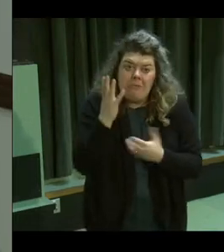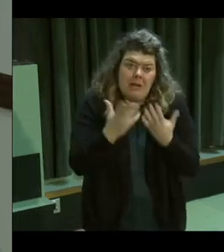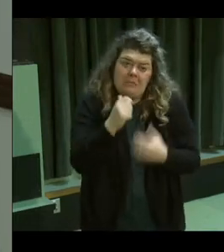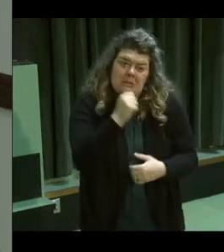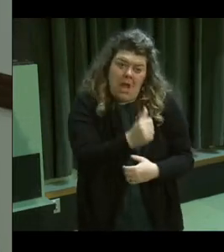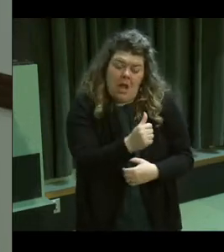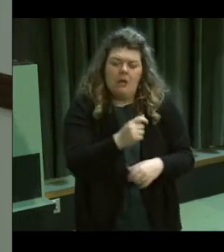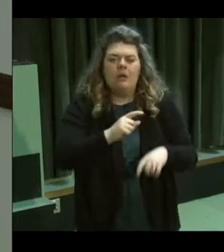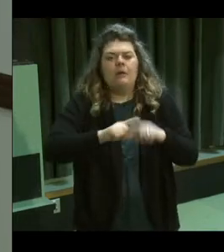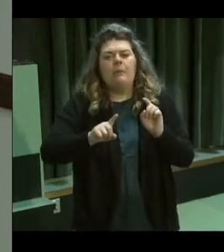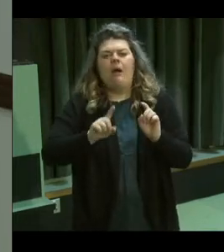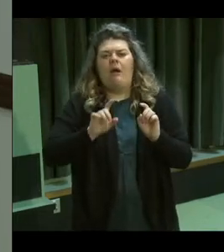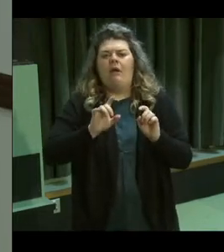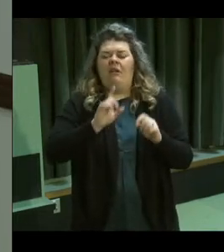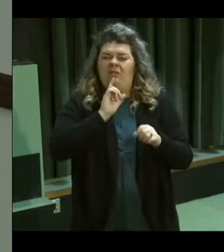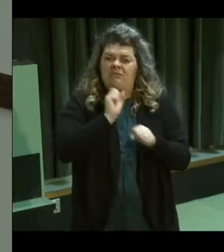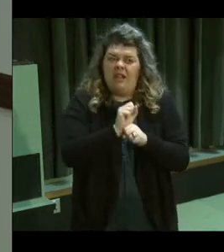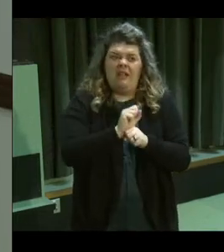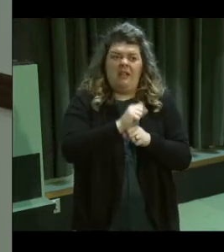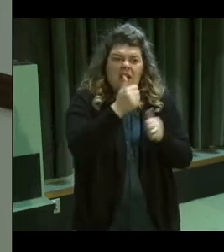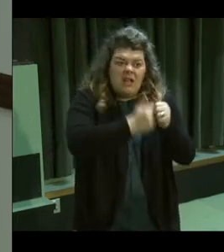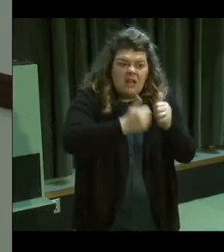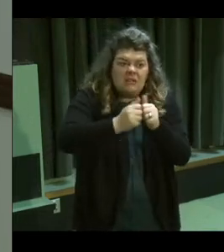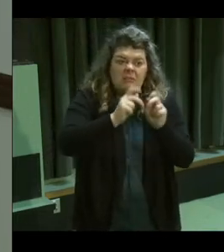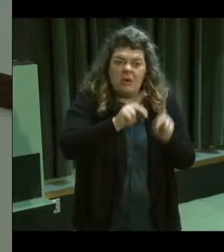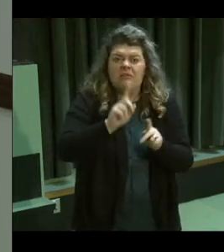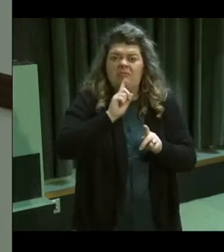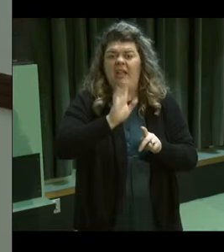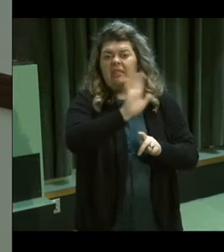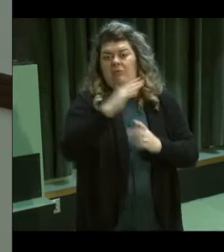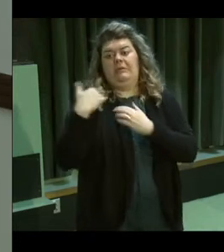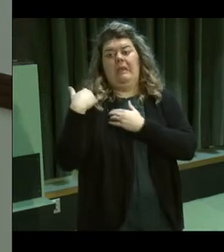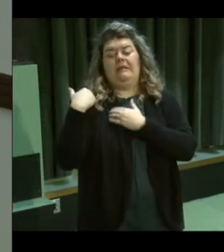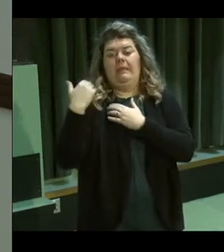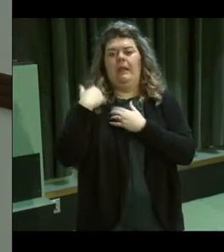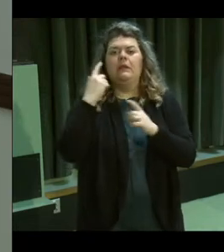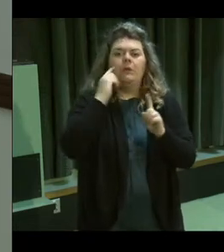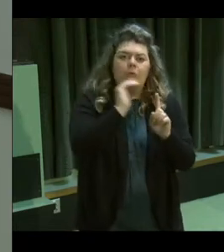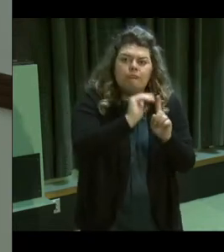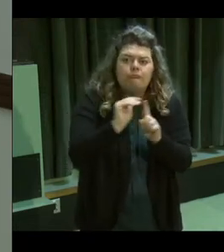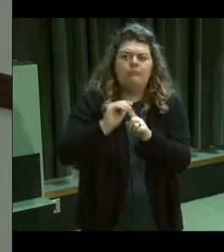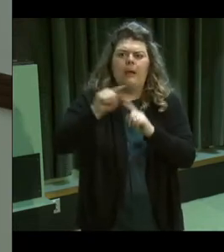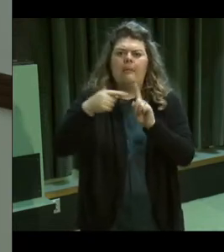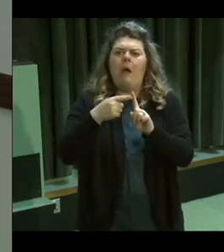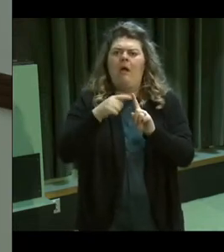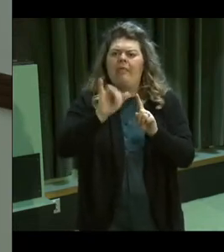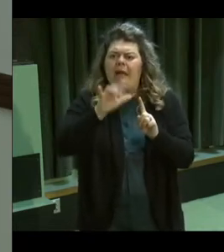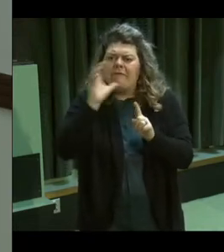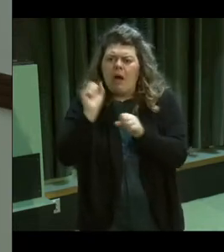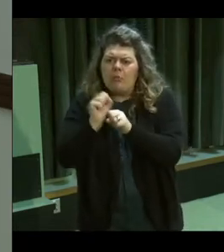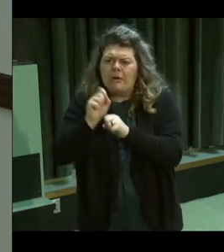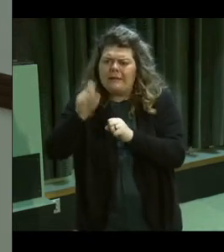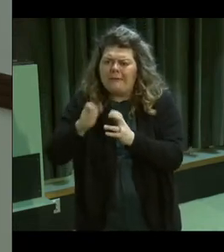work in agriculture, but that it was our responsibility to remind